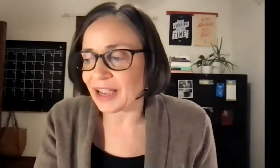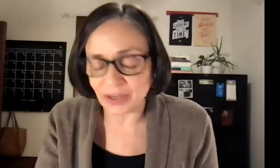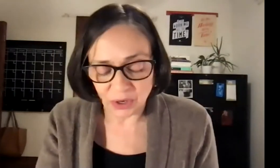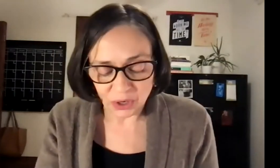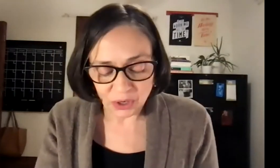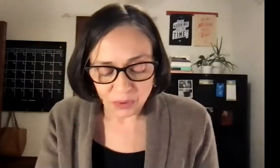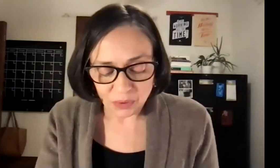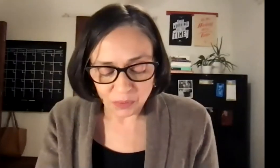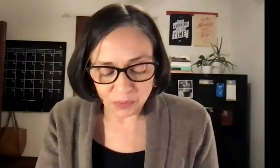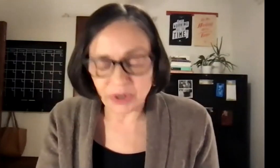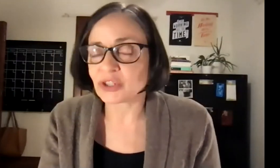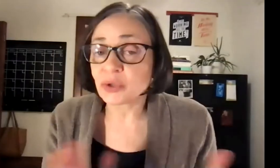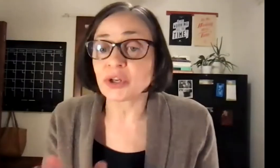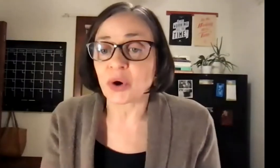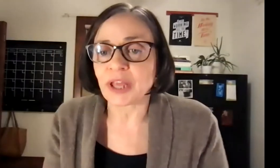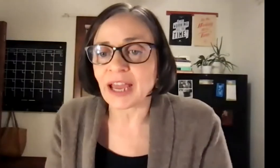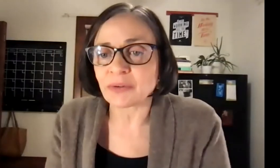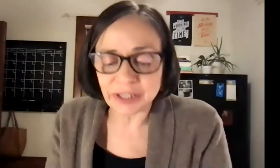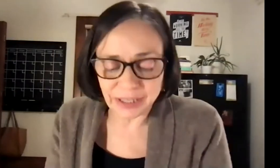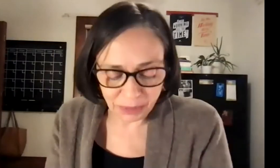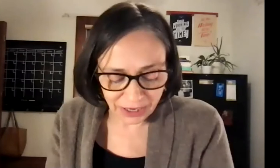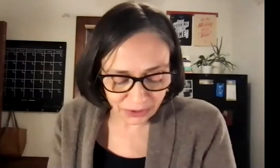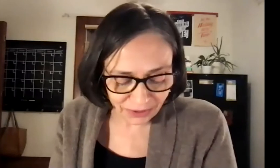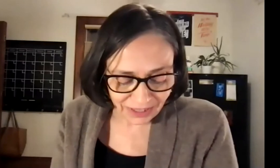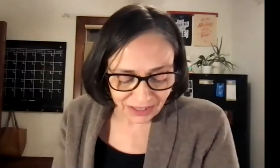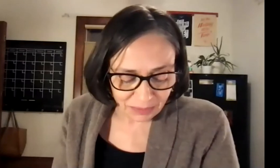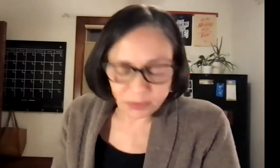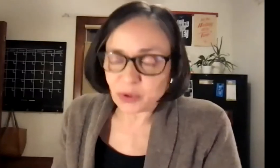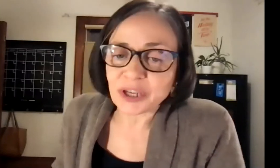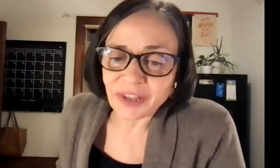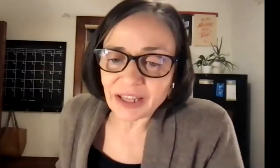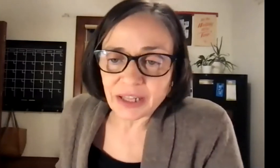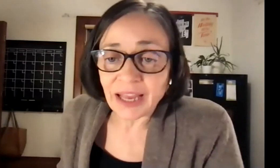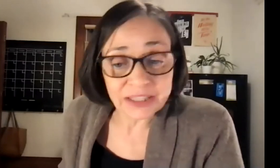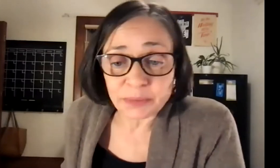up and coming, Leeanne Williams and Leeanne Williams I'm gonna quote her as well. She